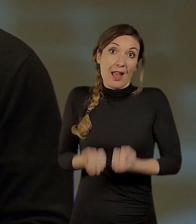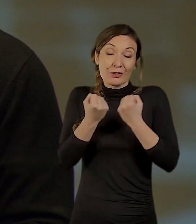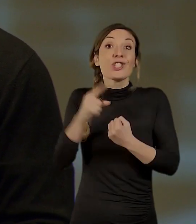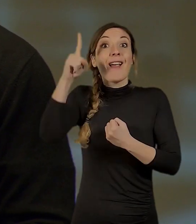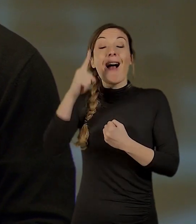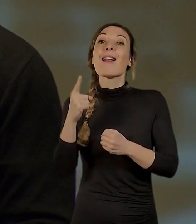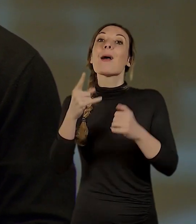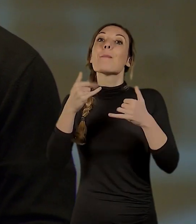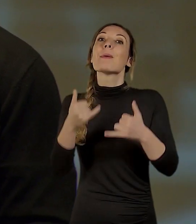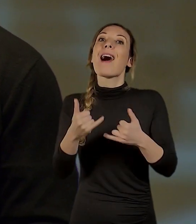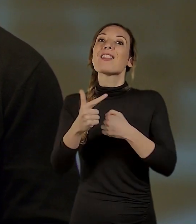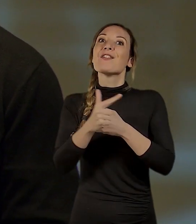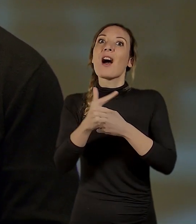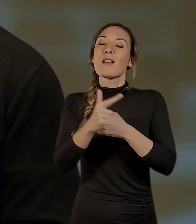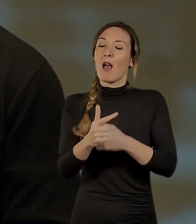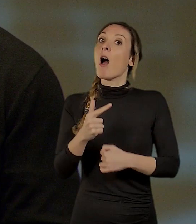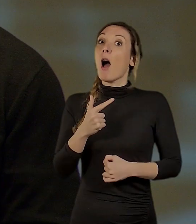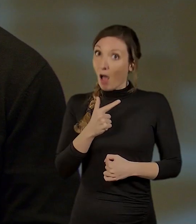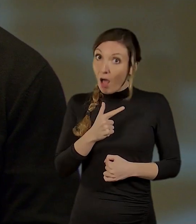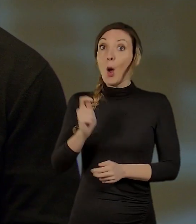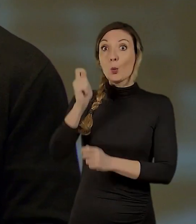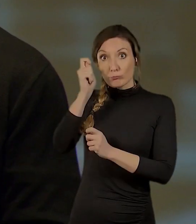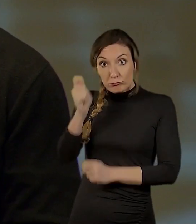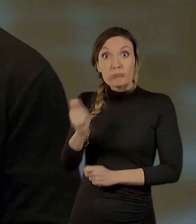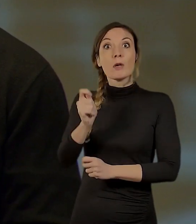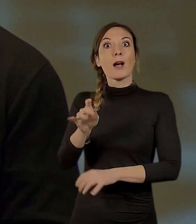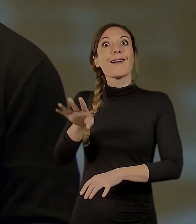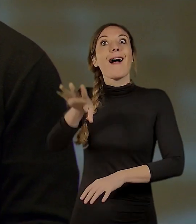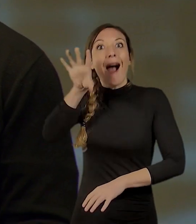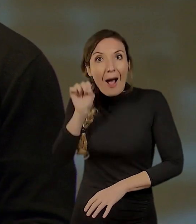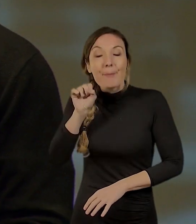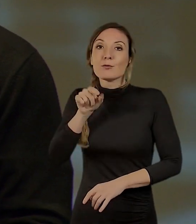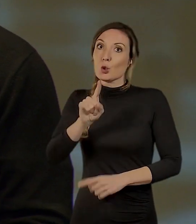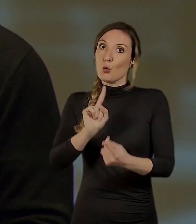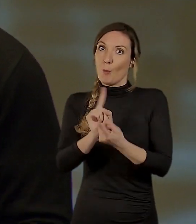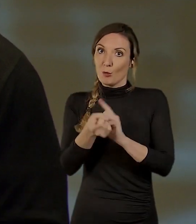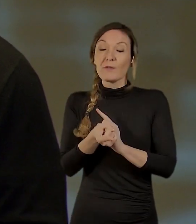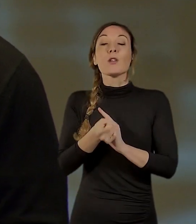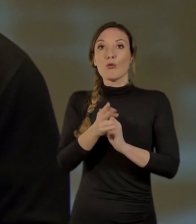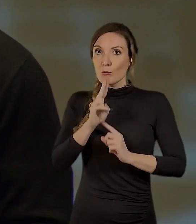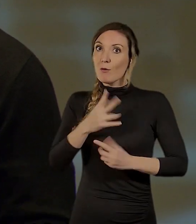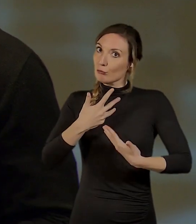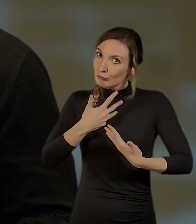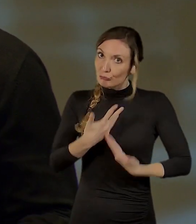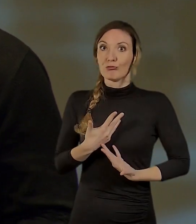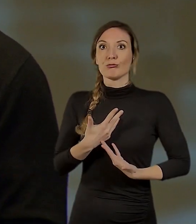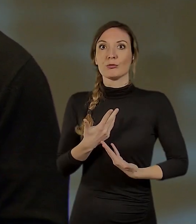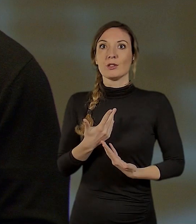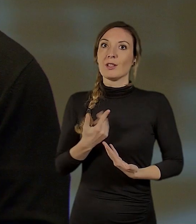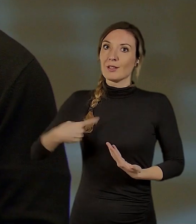increased costs for the municipal district, it was the right thing to do. And it would take over the elements of the blue-green infrastructure and take care of them.